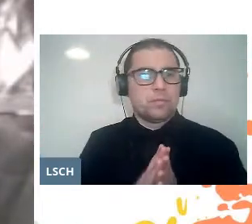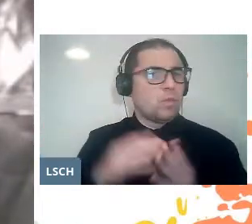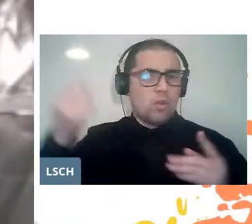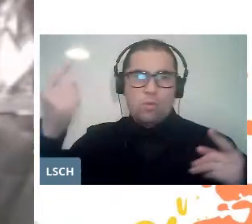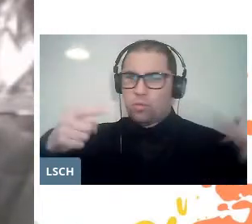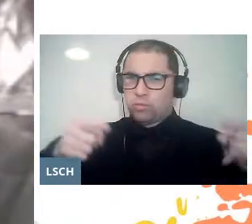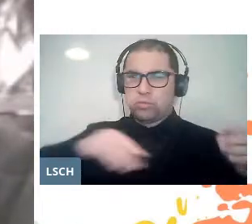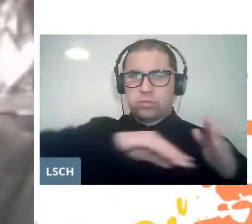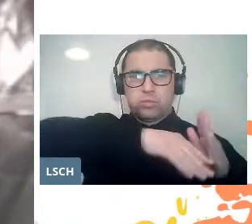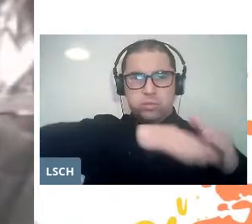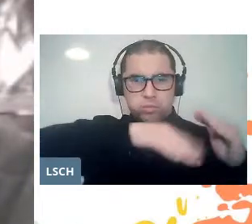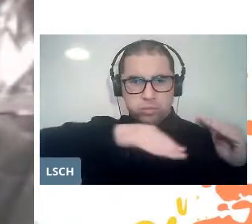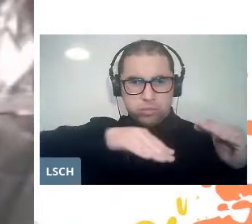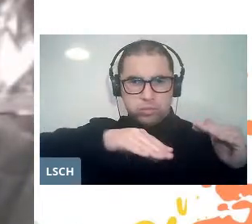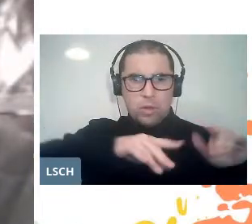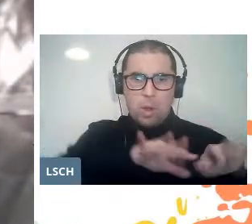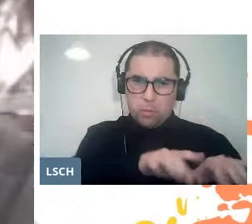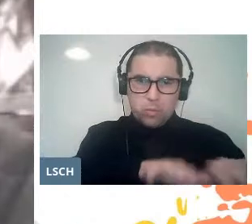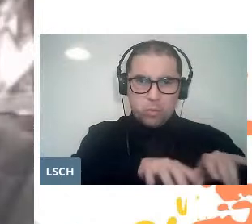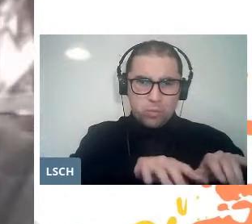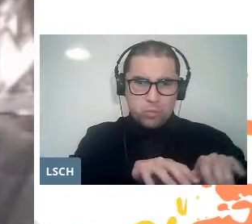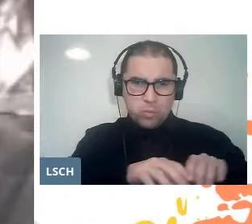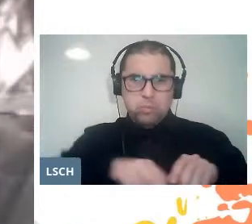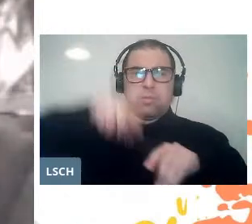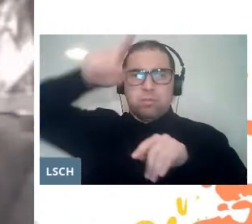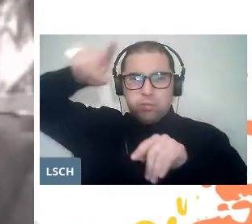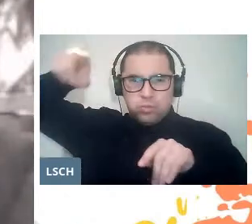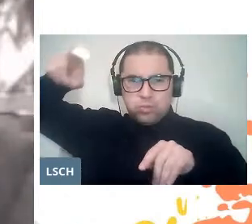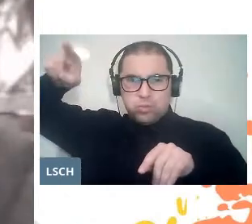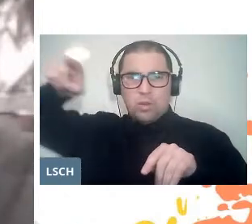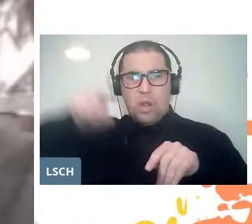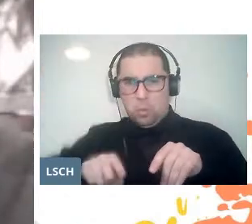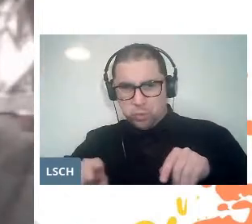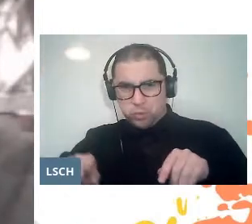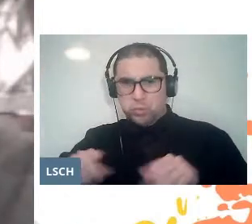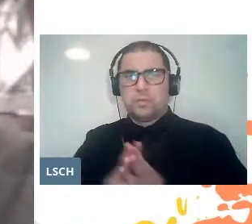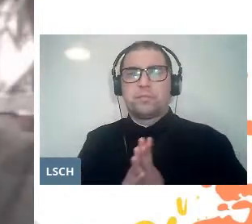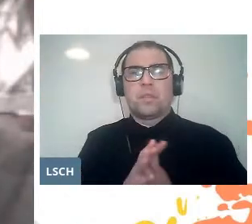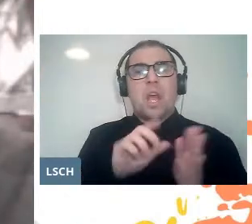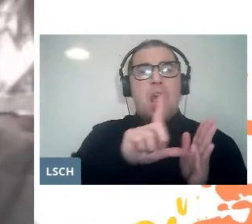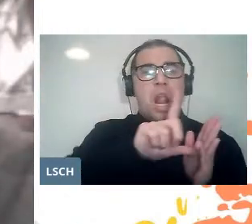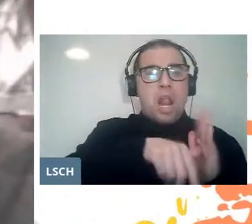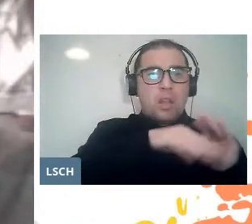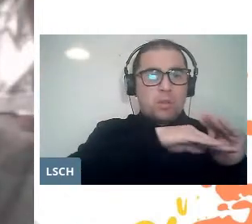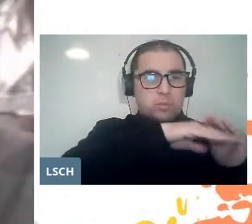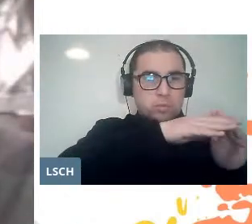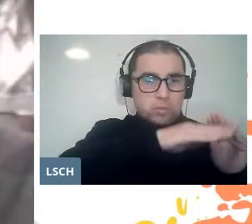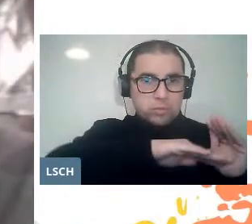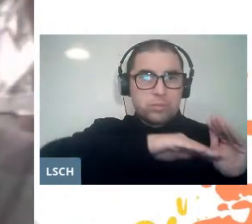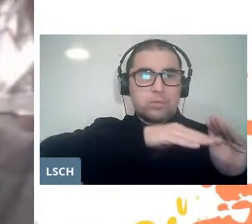I mean, we went from Pianissimo to Fortissimo. Slow movements with an expressive romantic validity